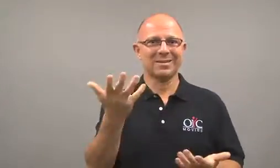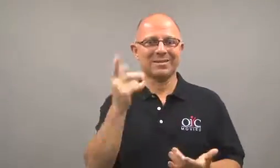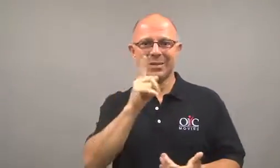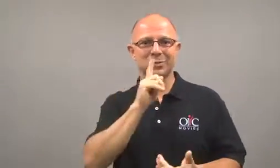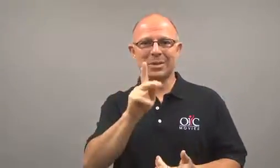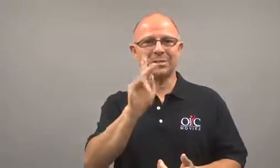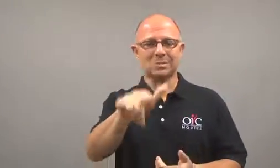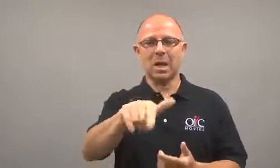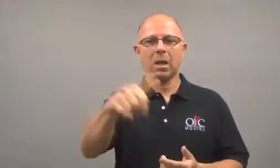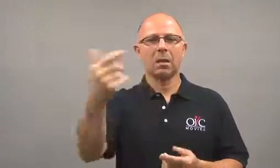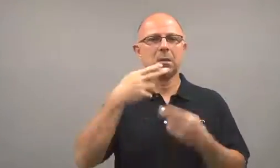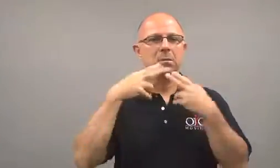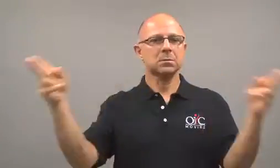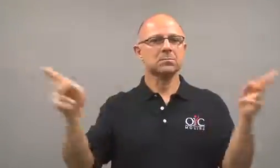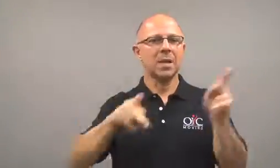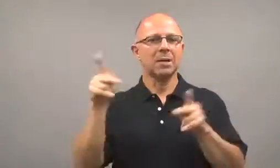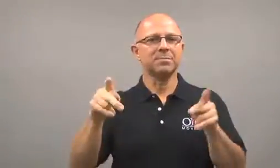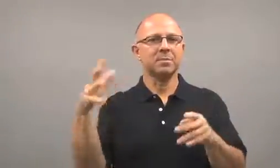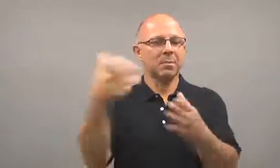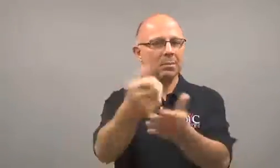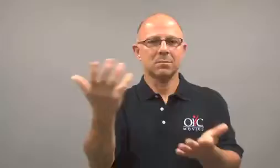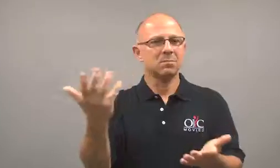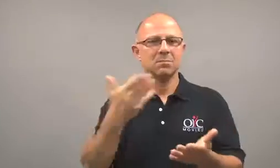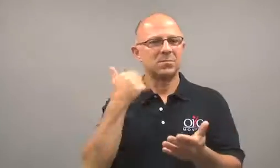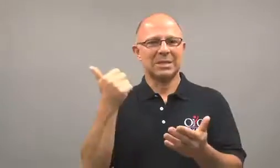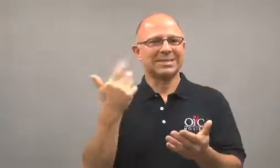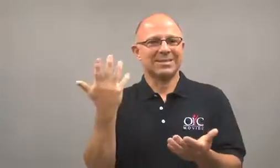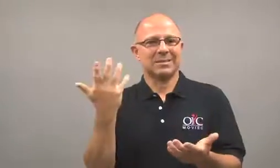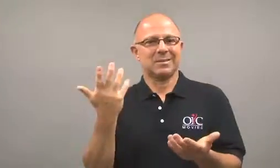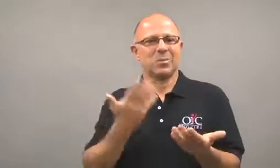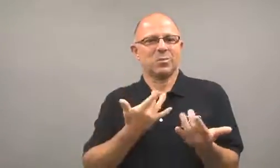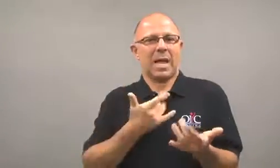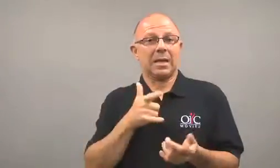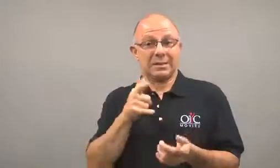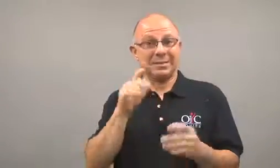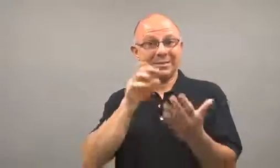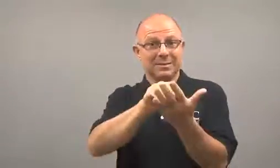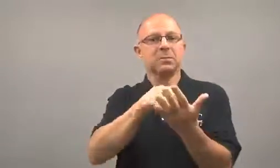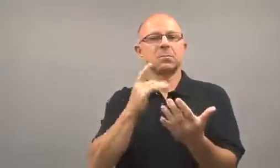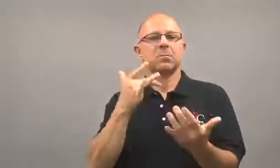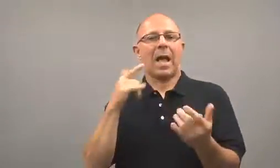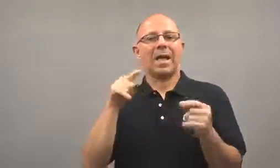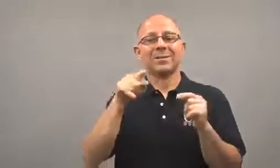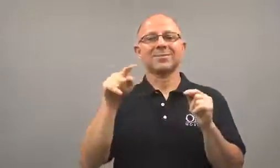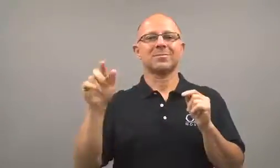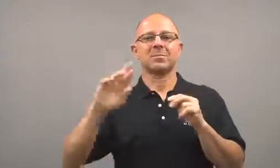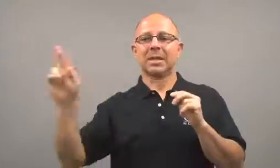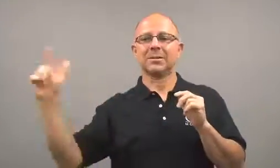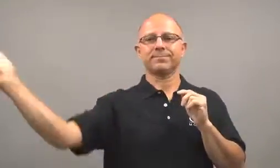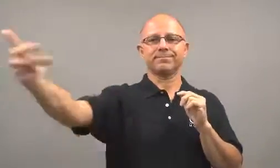and having a collision that kills innocent people.